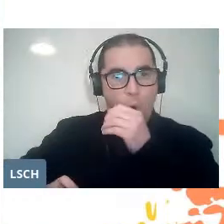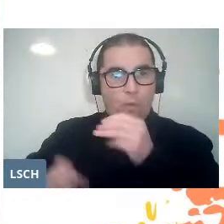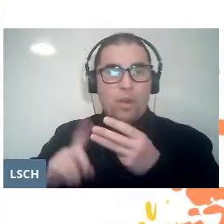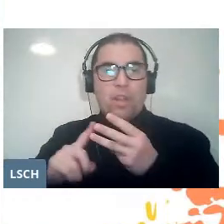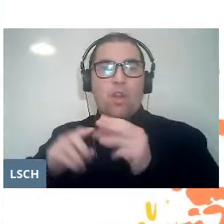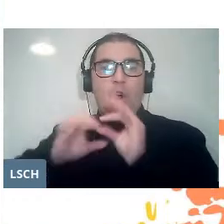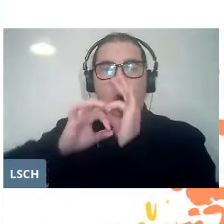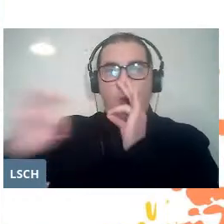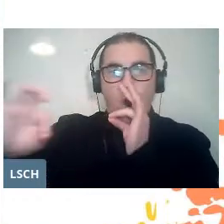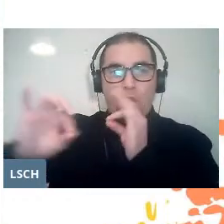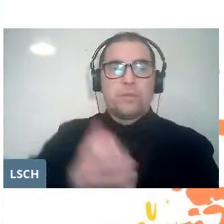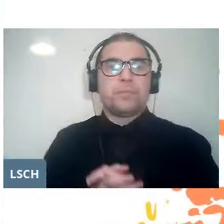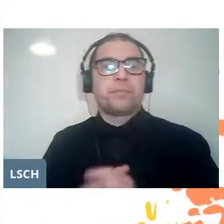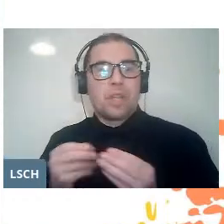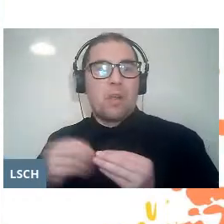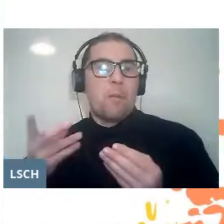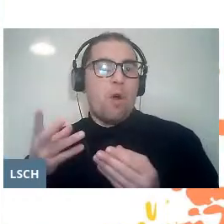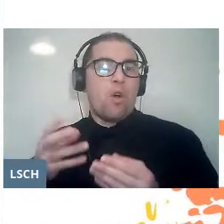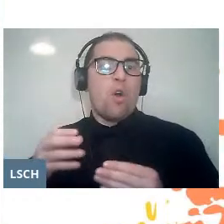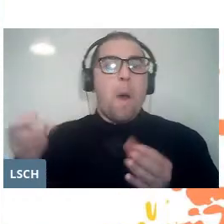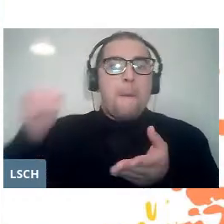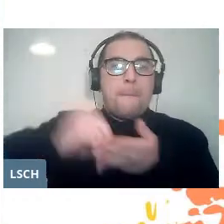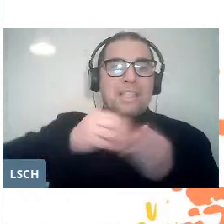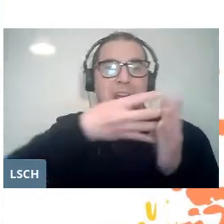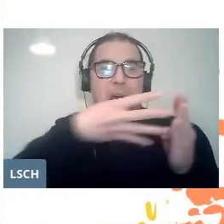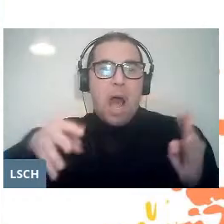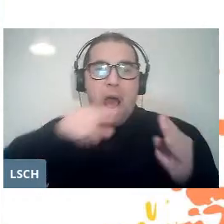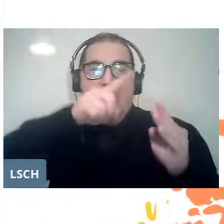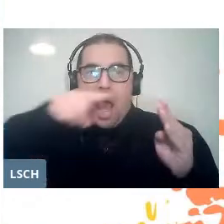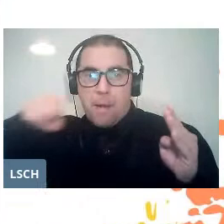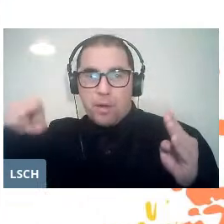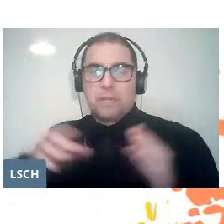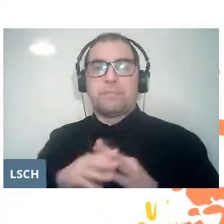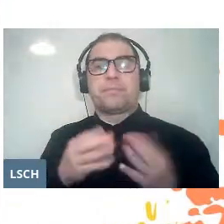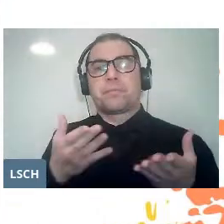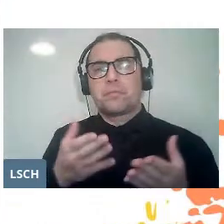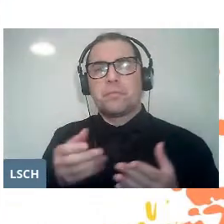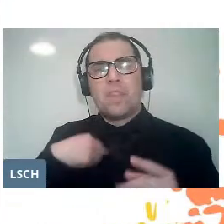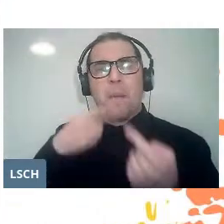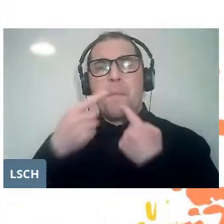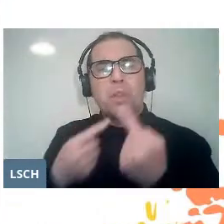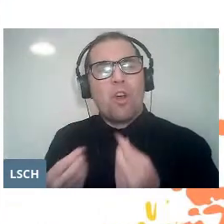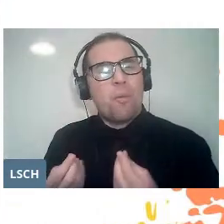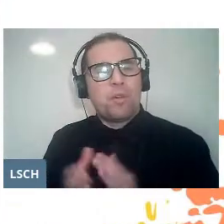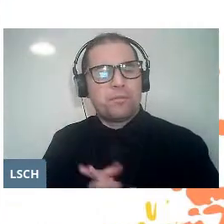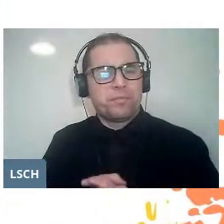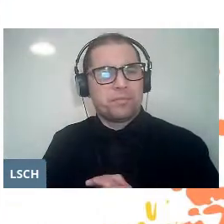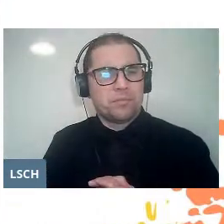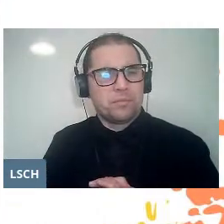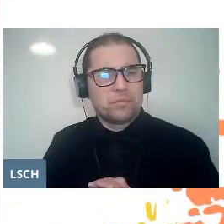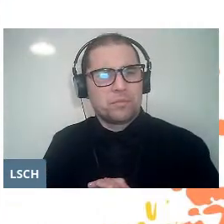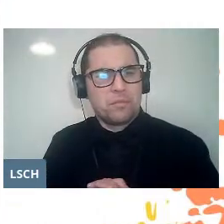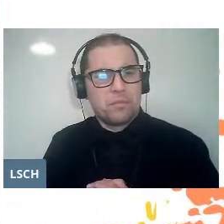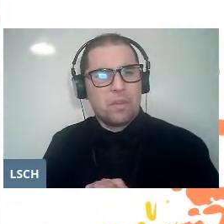were added that served as harmonic pillars. Many times I have been asked, well, but sometimes when we go with the orchestra